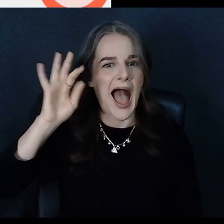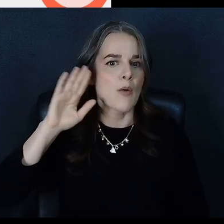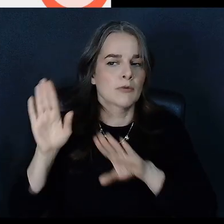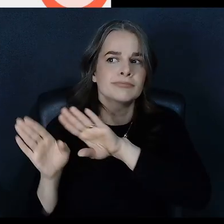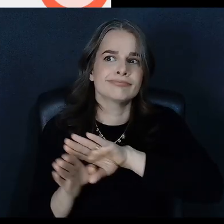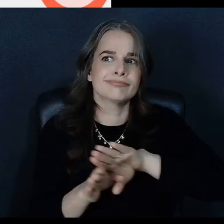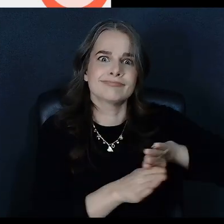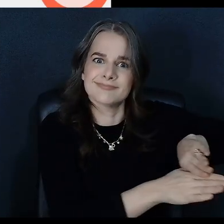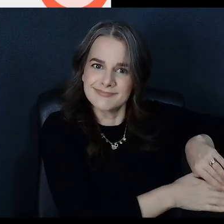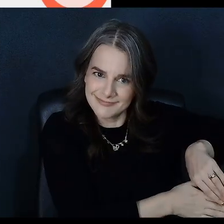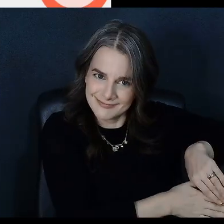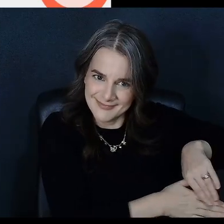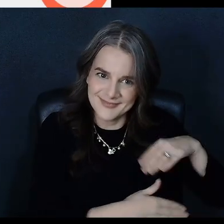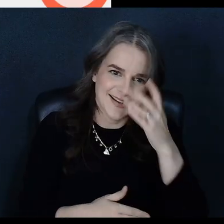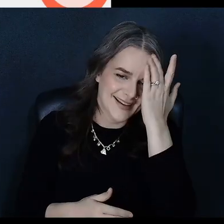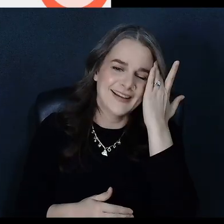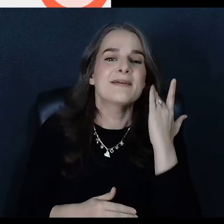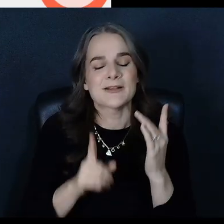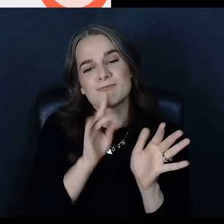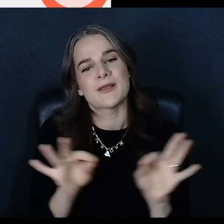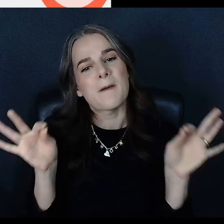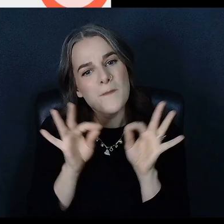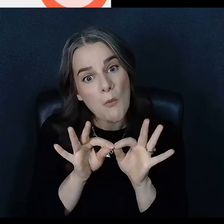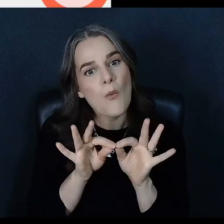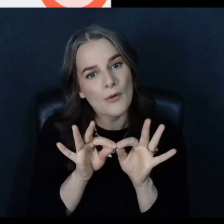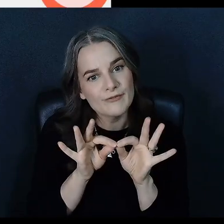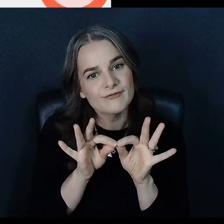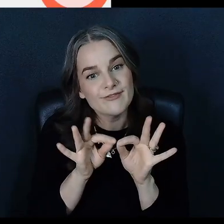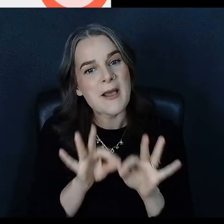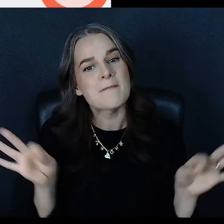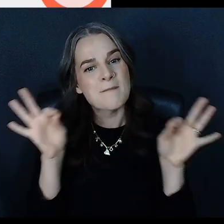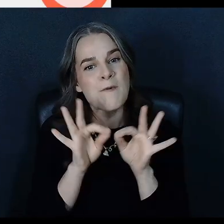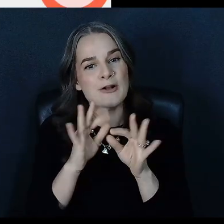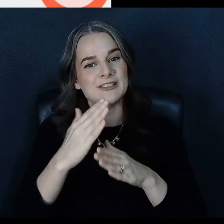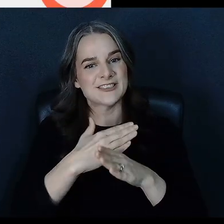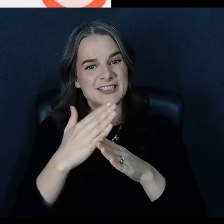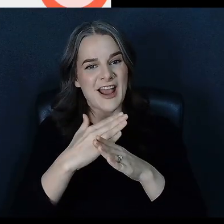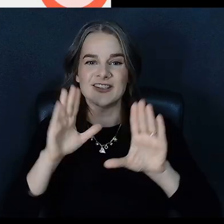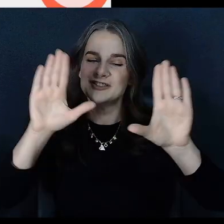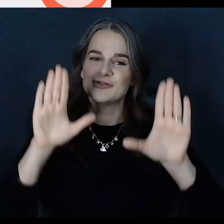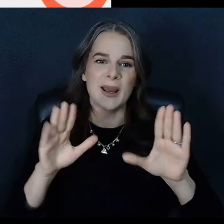I think it's important to share. That's a great place to start is built-in accessibility features